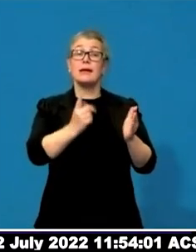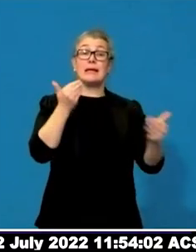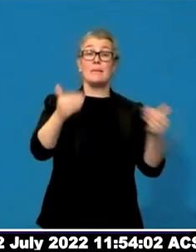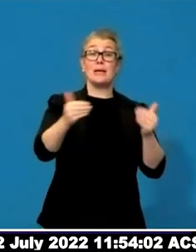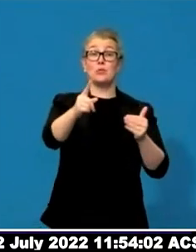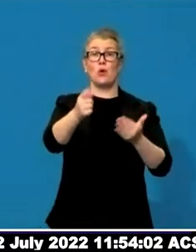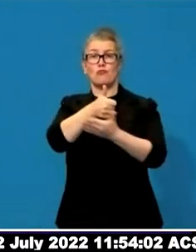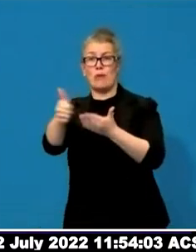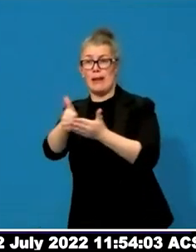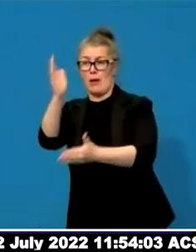Yeah, absolutely.